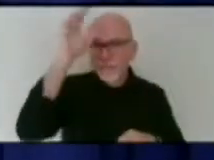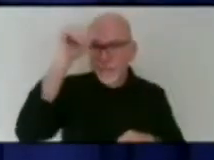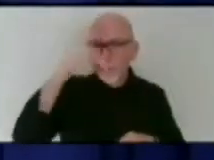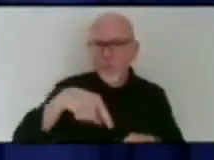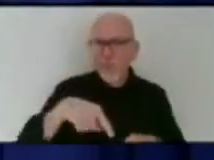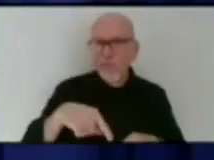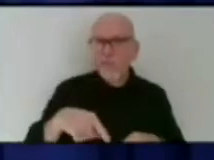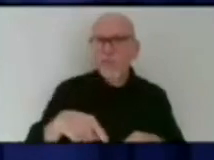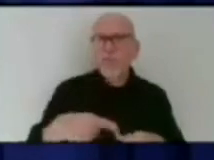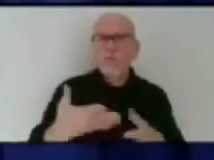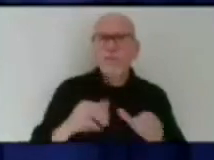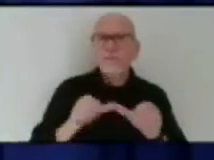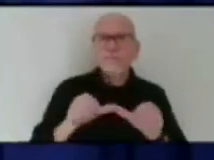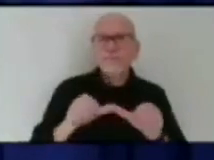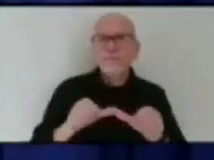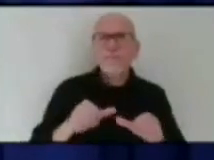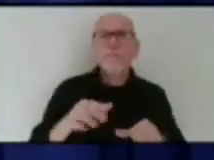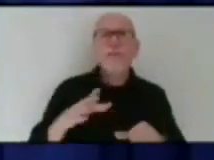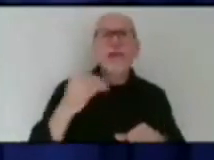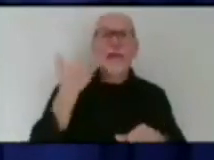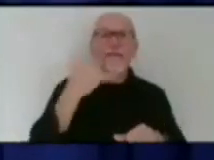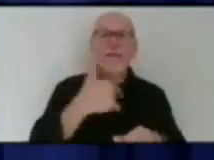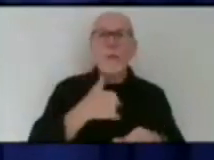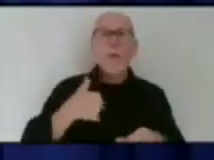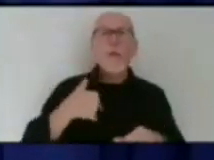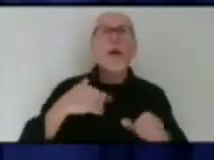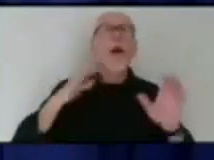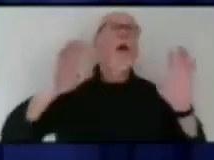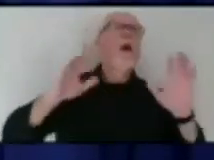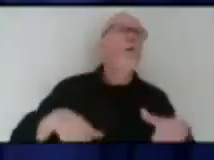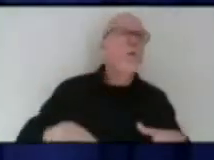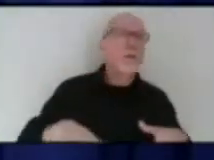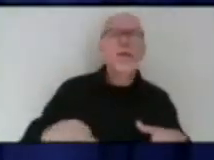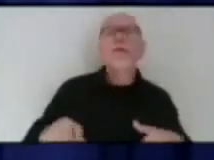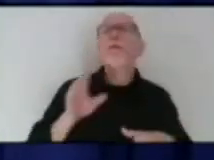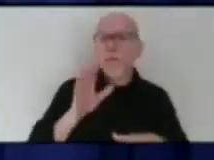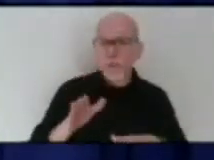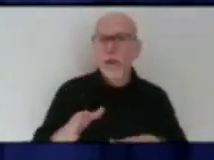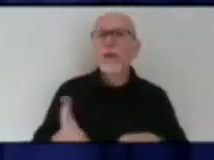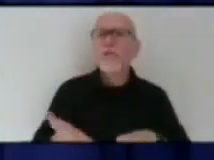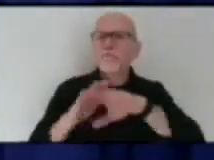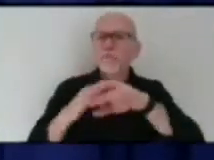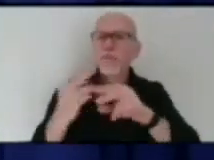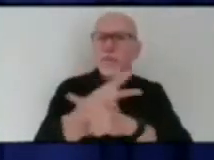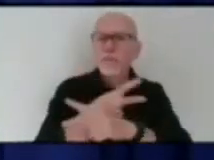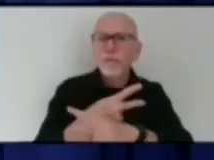Onley gain momentum. And so that's why we got to do these a few basic things.